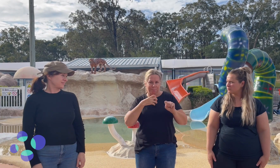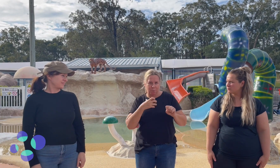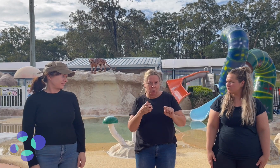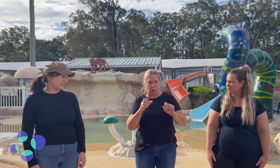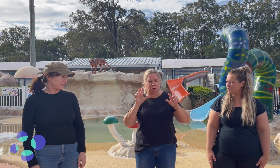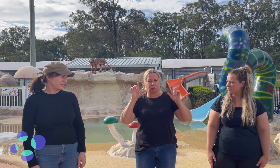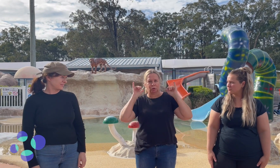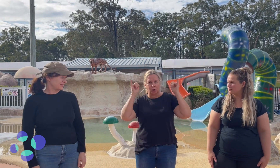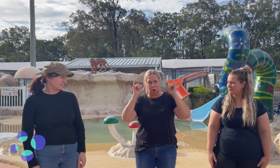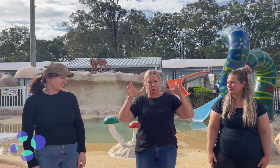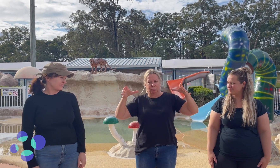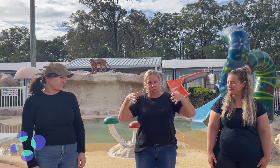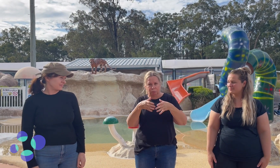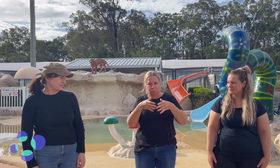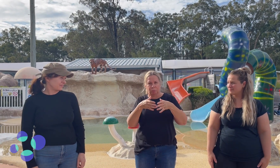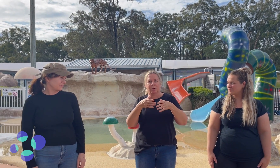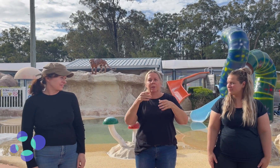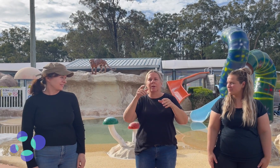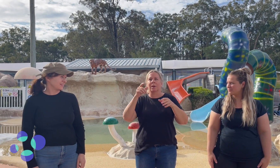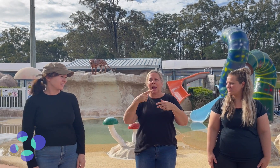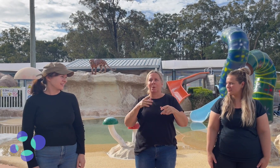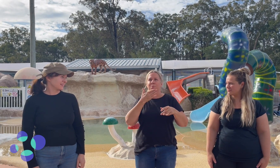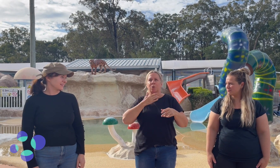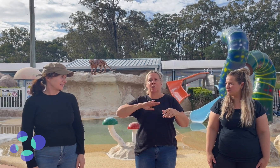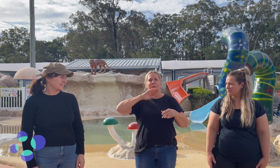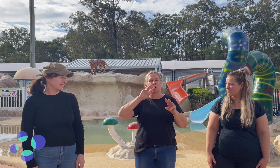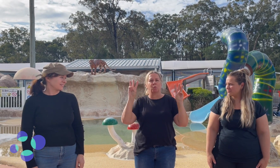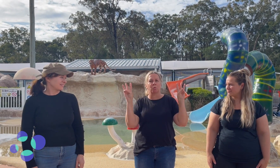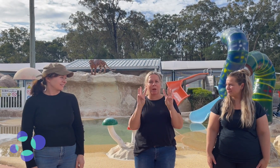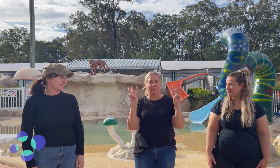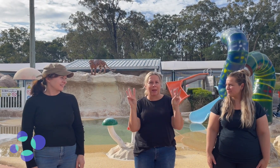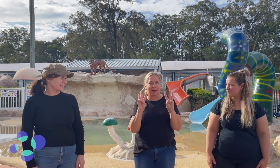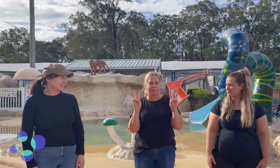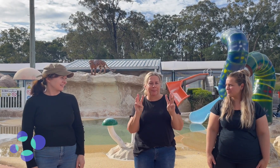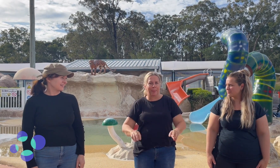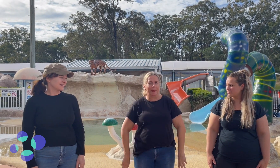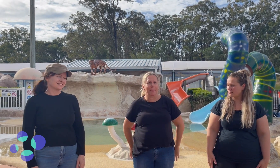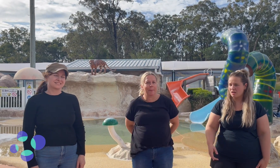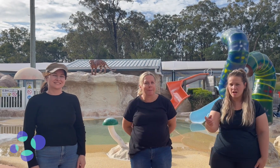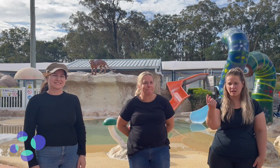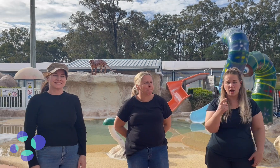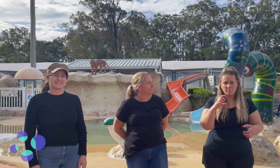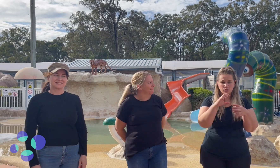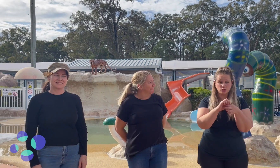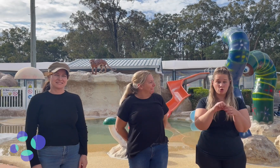exercise more, socialize as a group, and enjoy the beautiful weather.